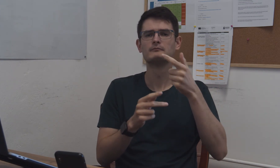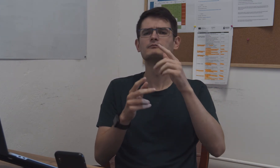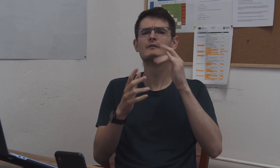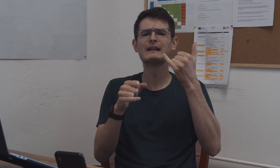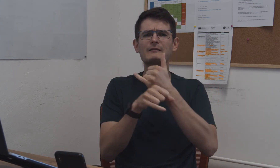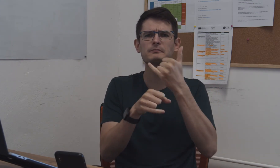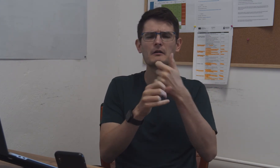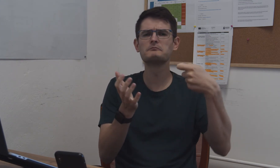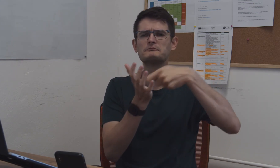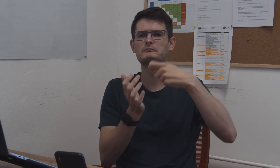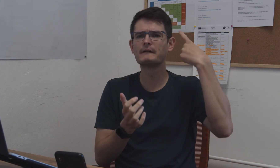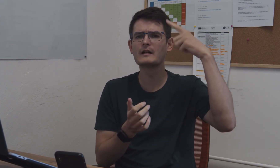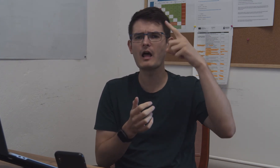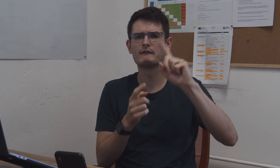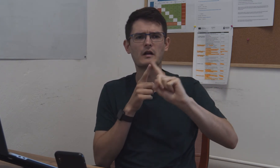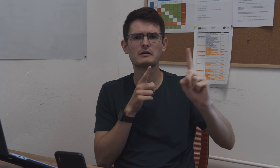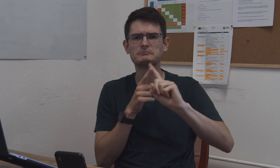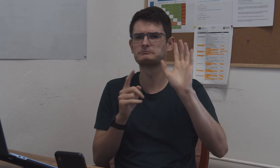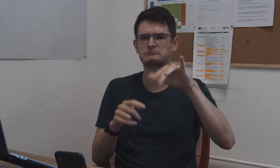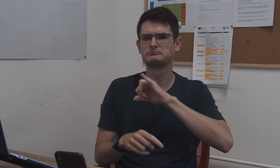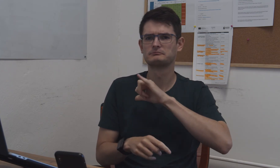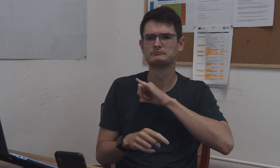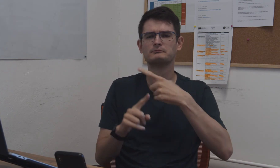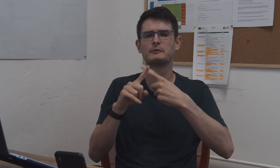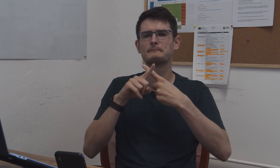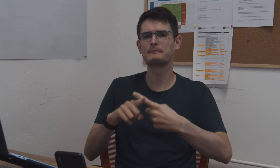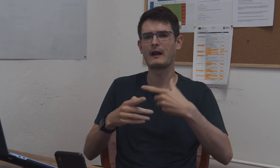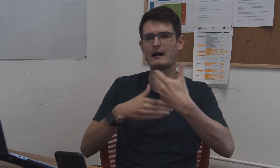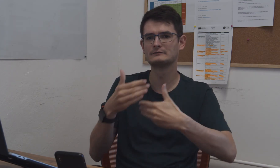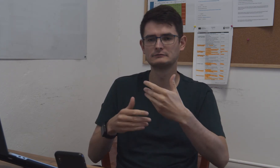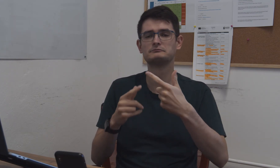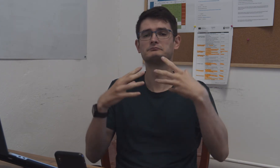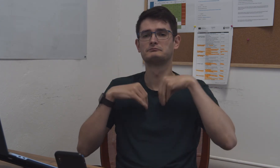When you lack some knowledge, it is not a problem to supplement it, and you must at least have it in practice.